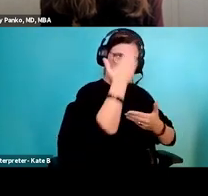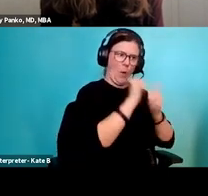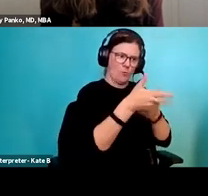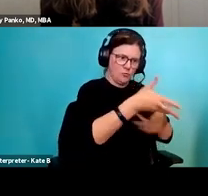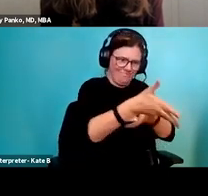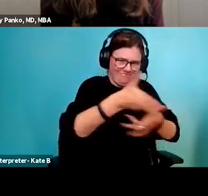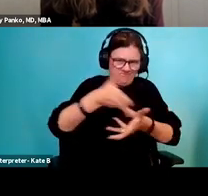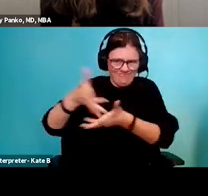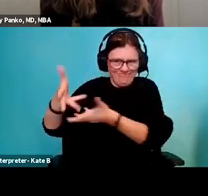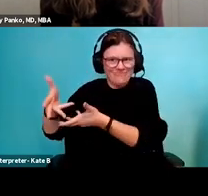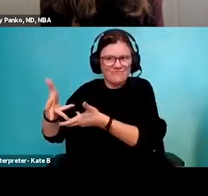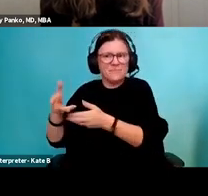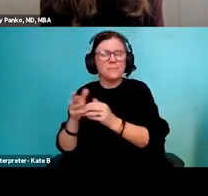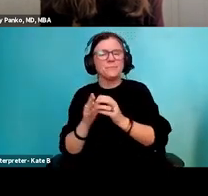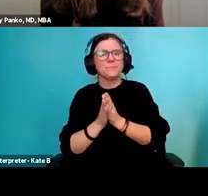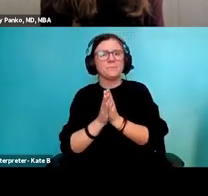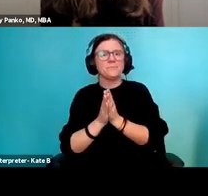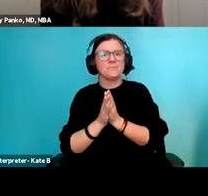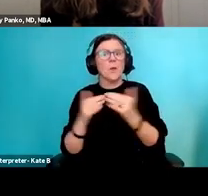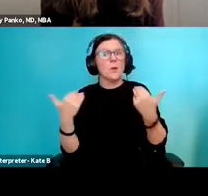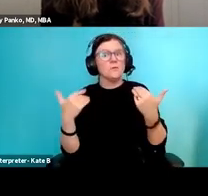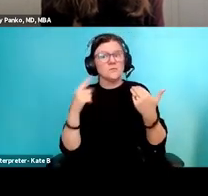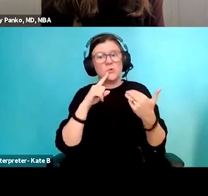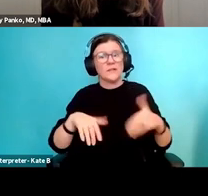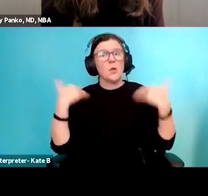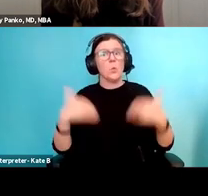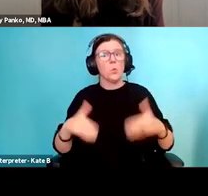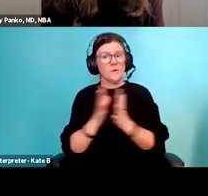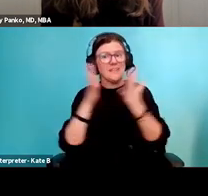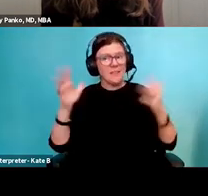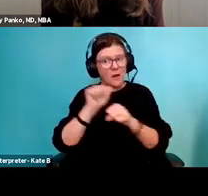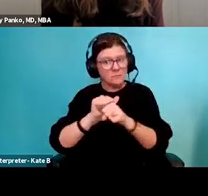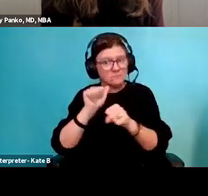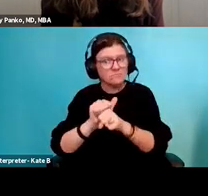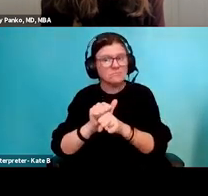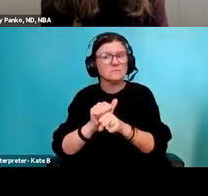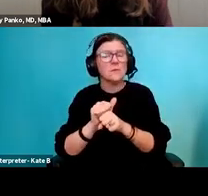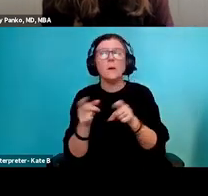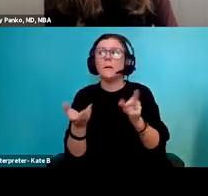So I think that we are talking about a pretty daunting ask, but there are ways to, again,